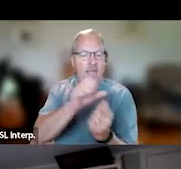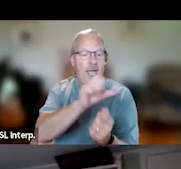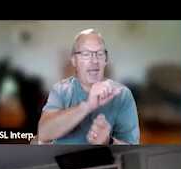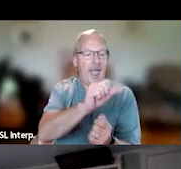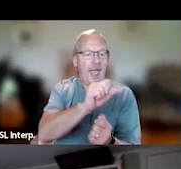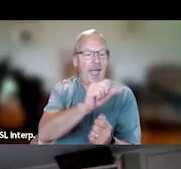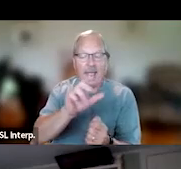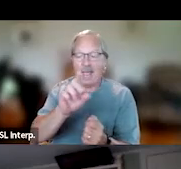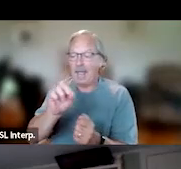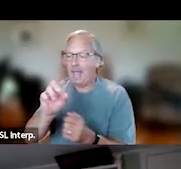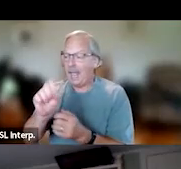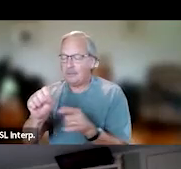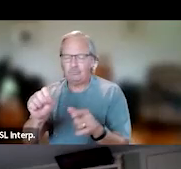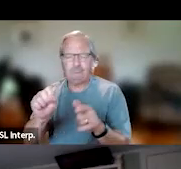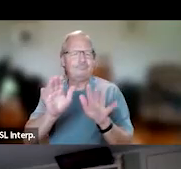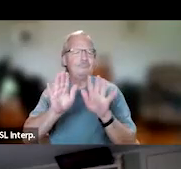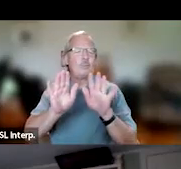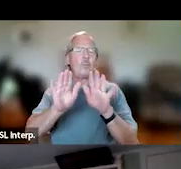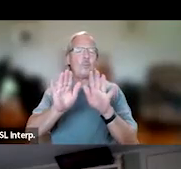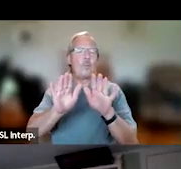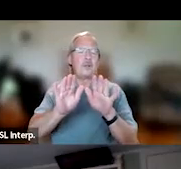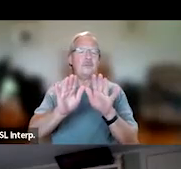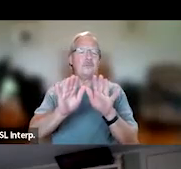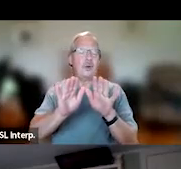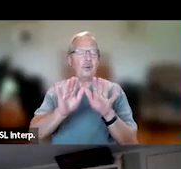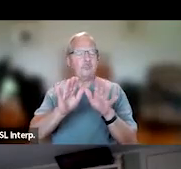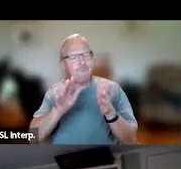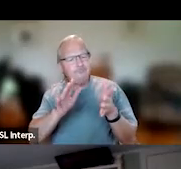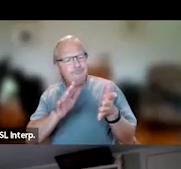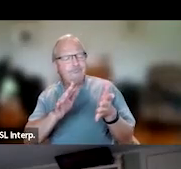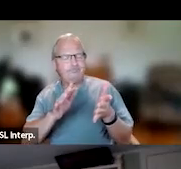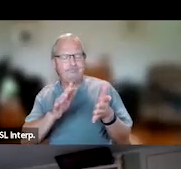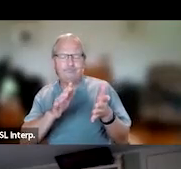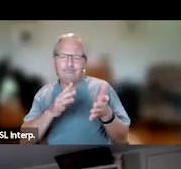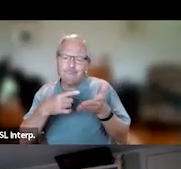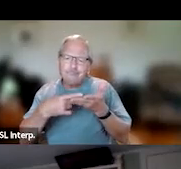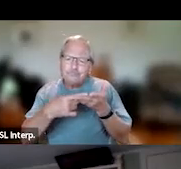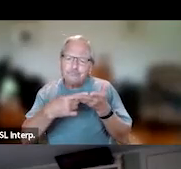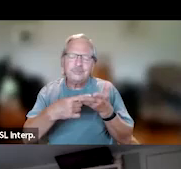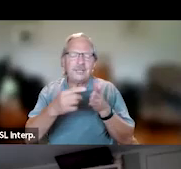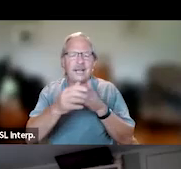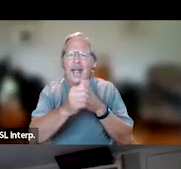We have a wonderful kind of a conversation guide for that. So that'll be really great.